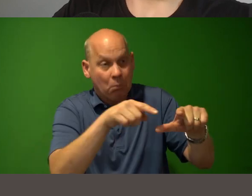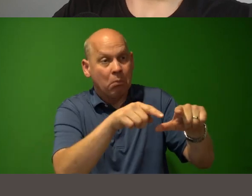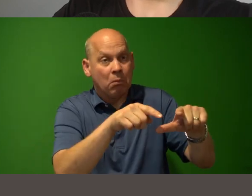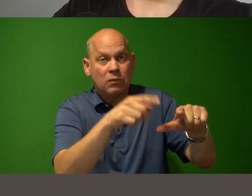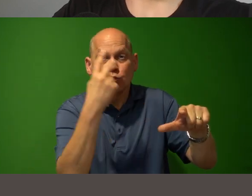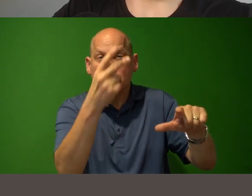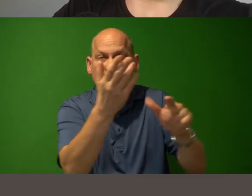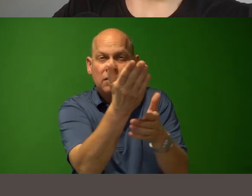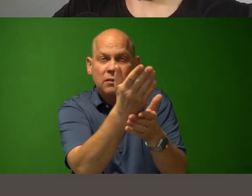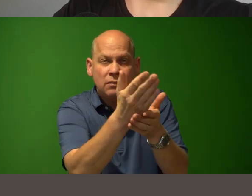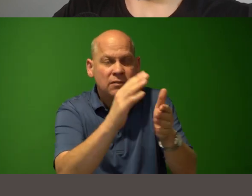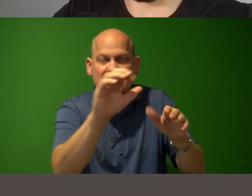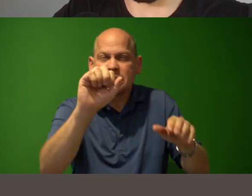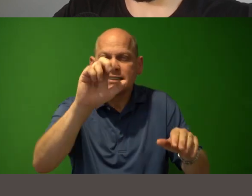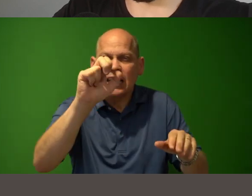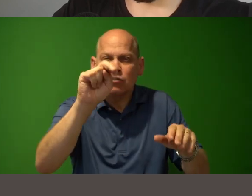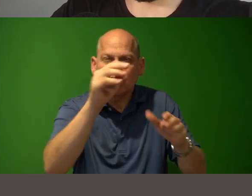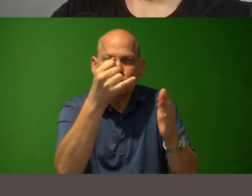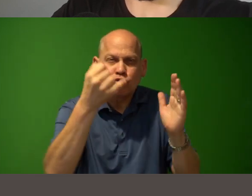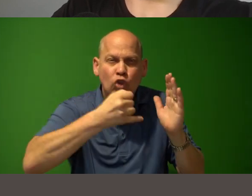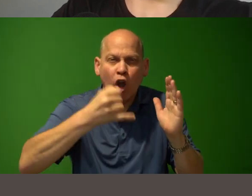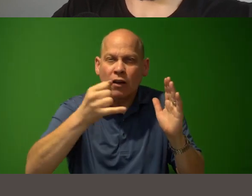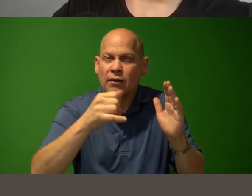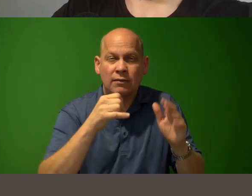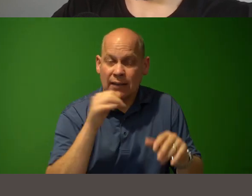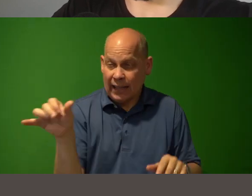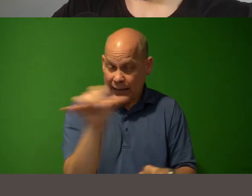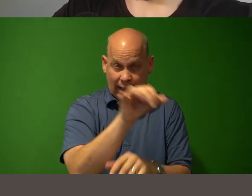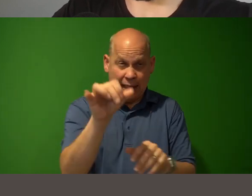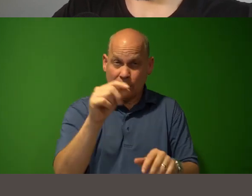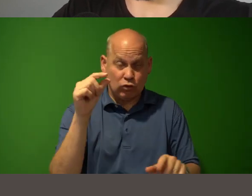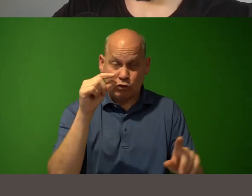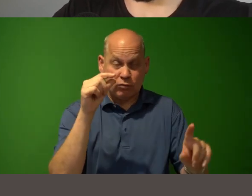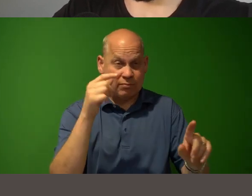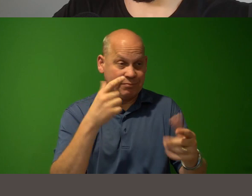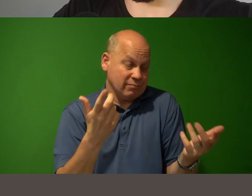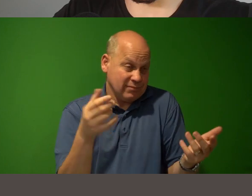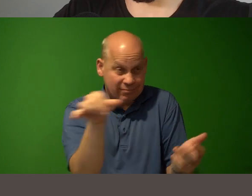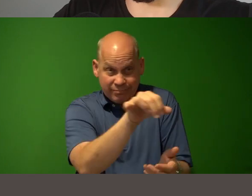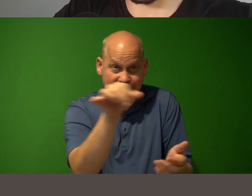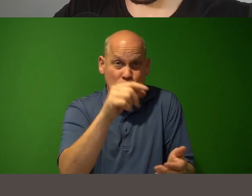see a section drawing, not unlike the Greek temple we saw earlier, where in one section